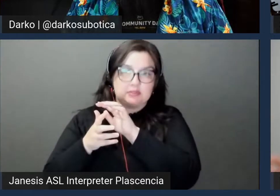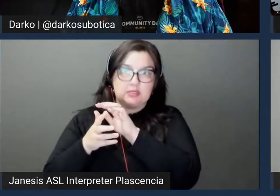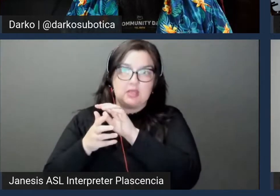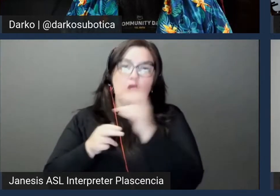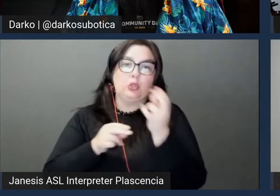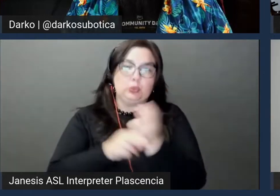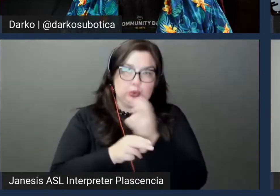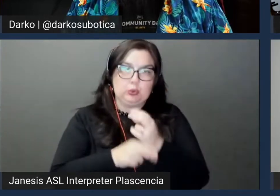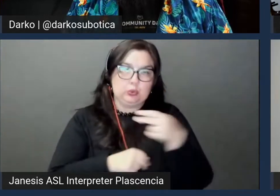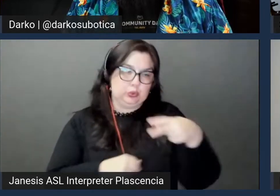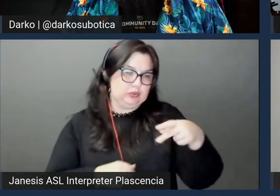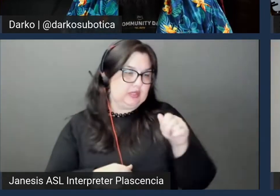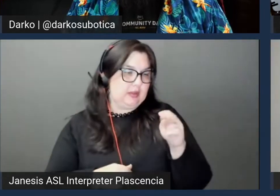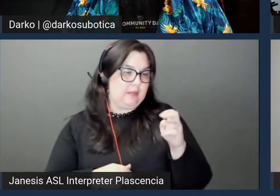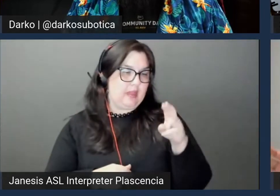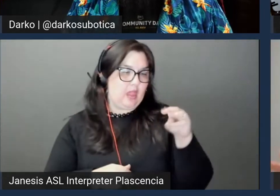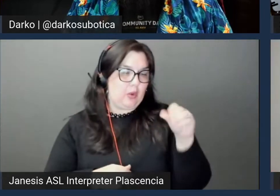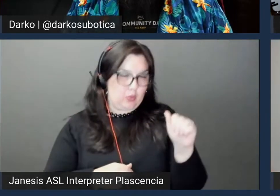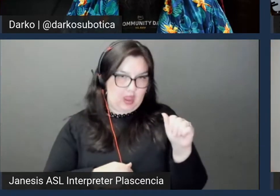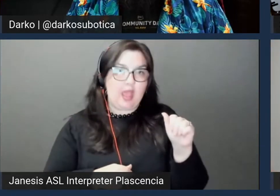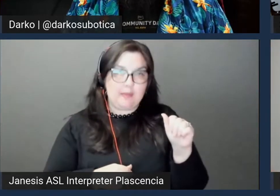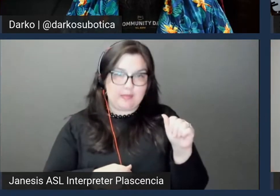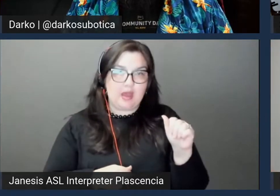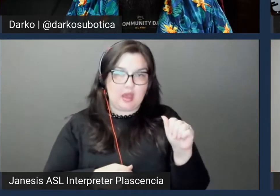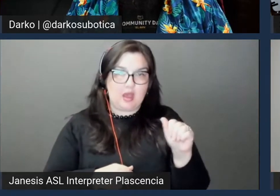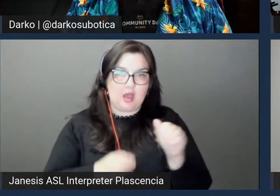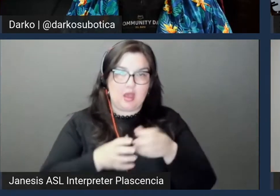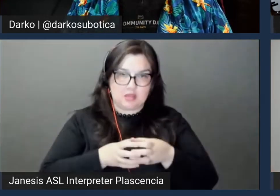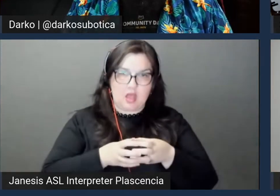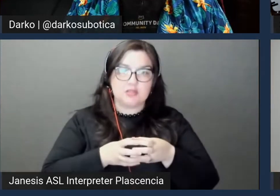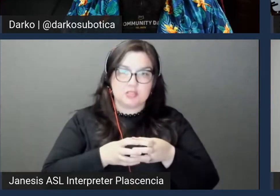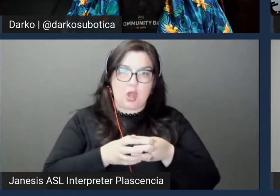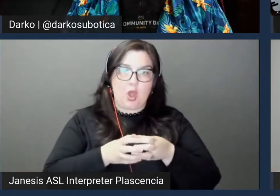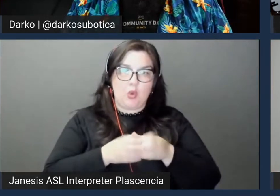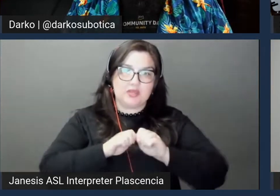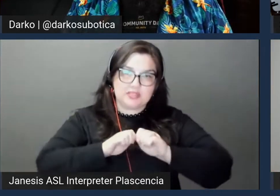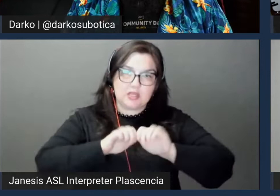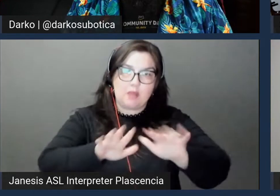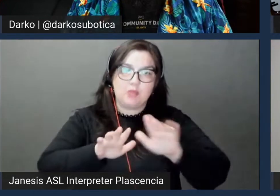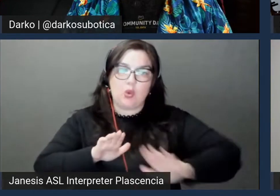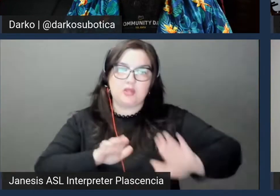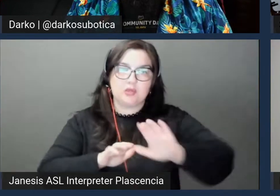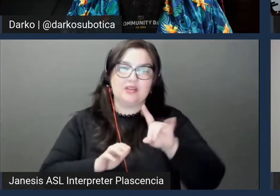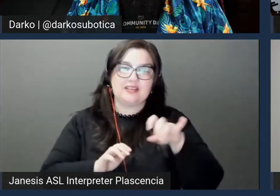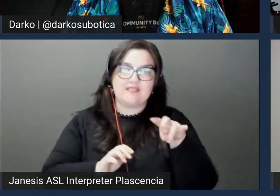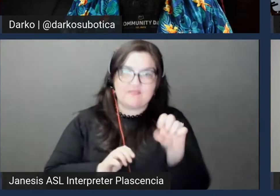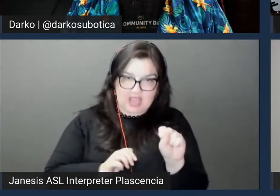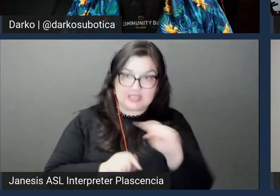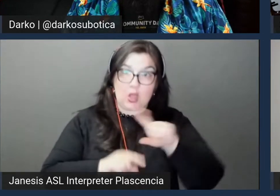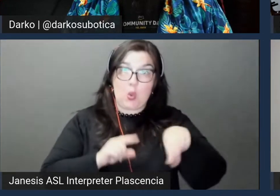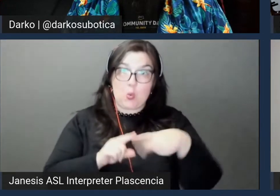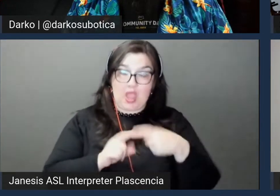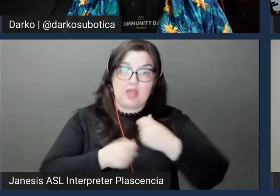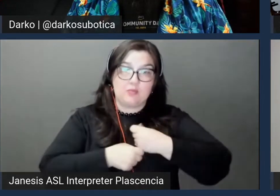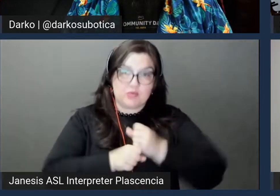you're deployed securely to your appliances, one or more appliances. Once things are in production, the actual inference results